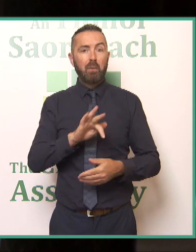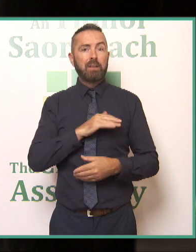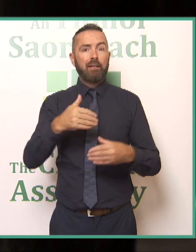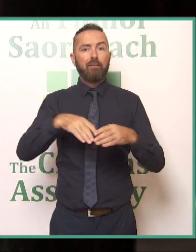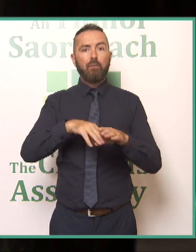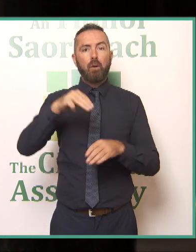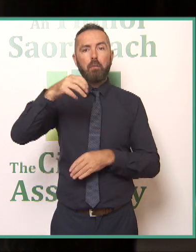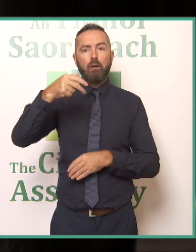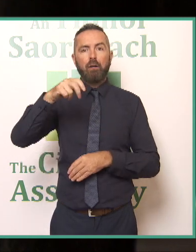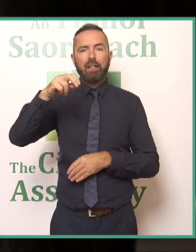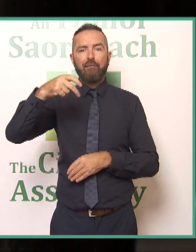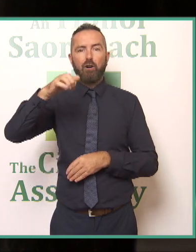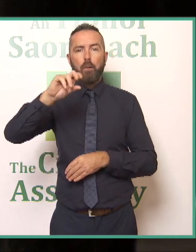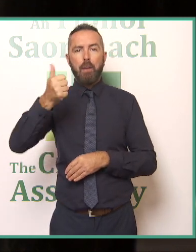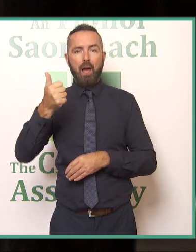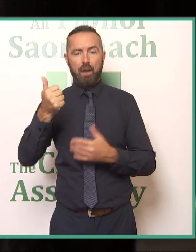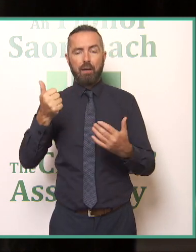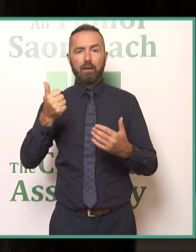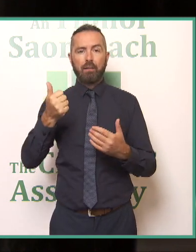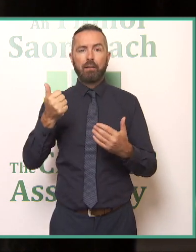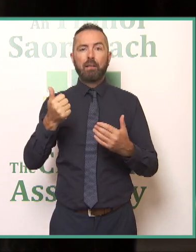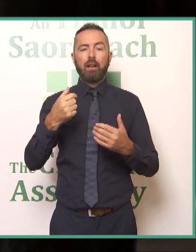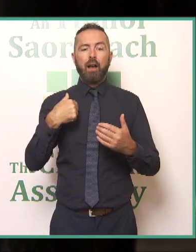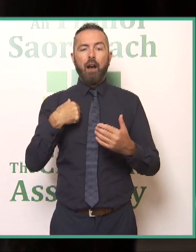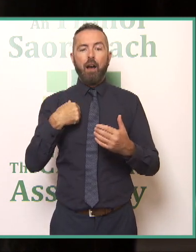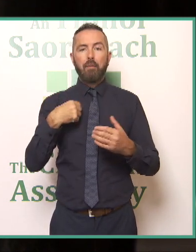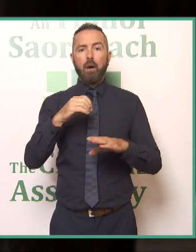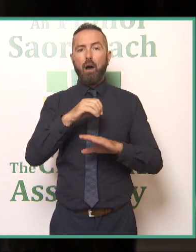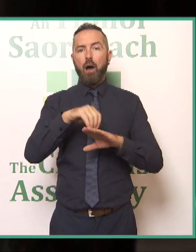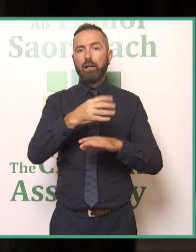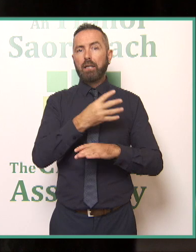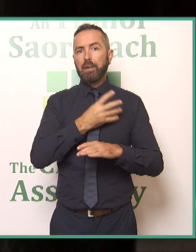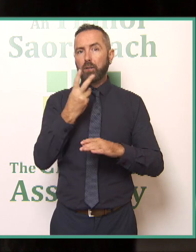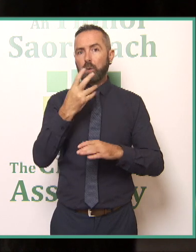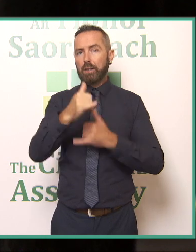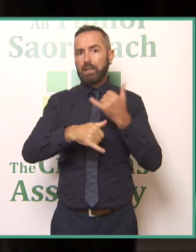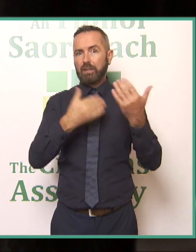of Pharma I'm I'm the chair of the AG Affairs committee for for two years but I'm also a Dairy